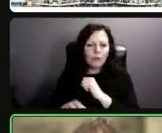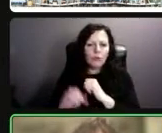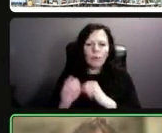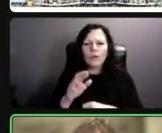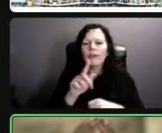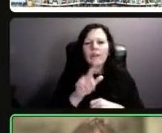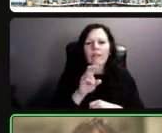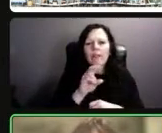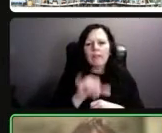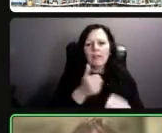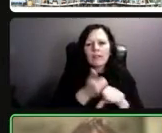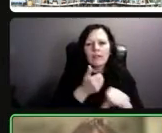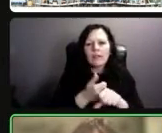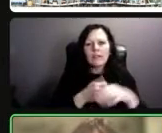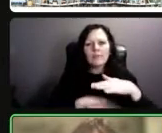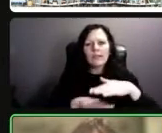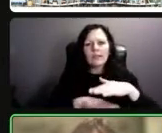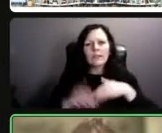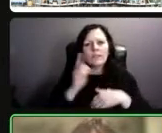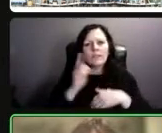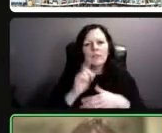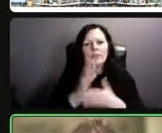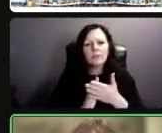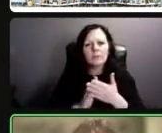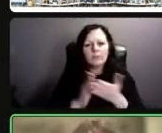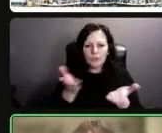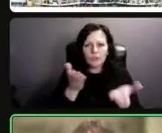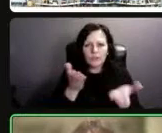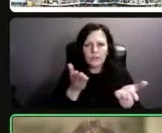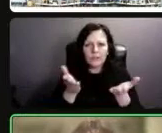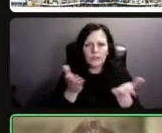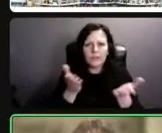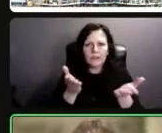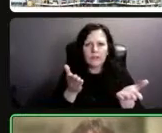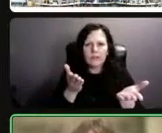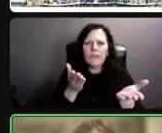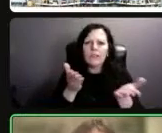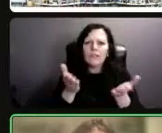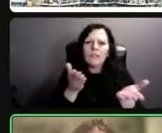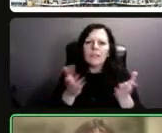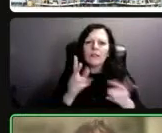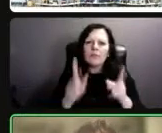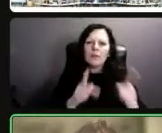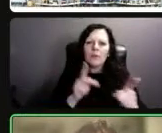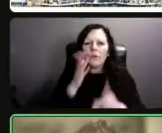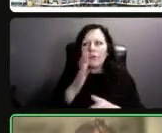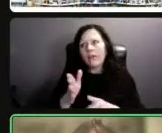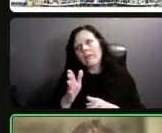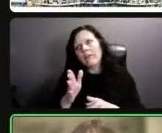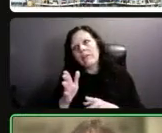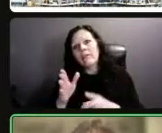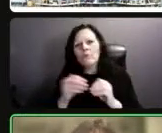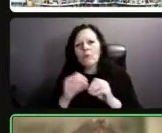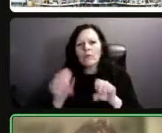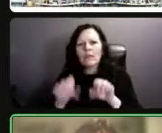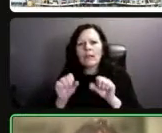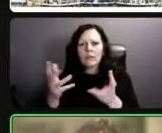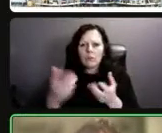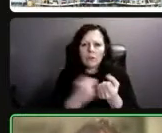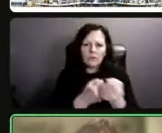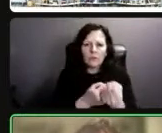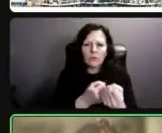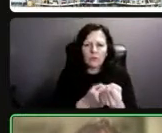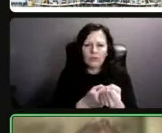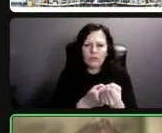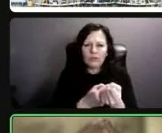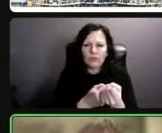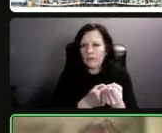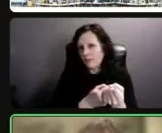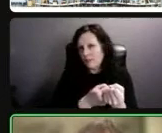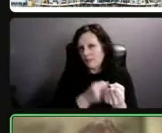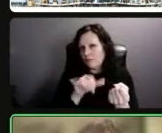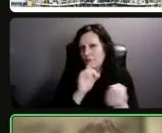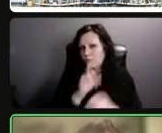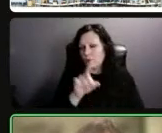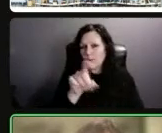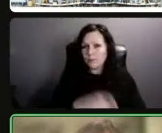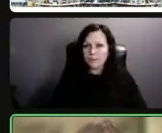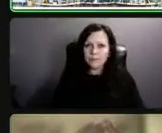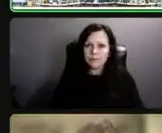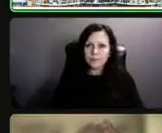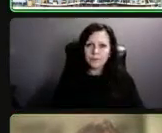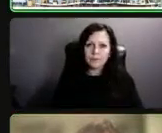YOU COULD PROMOTE OR THE LEVY